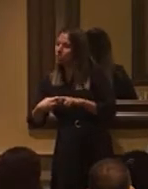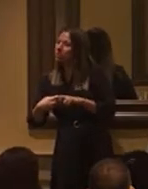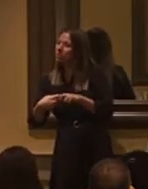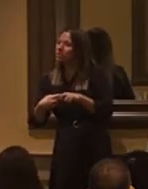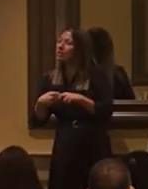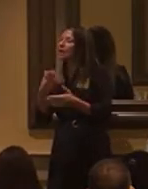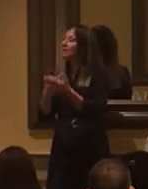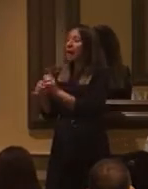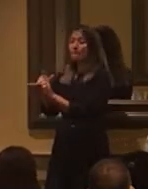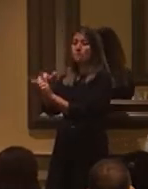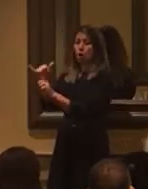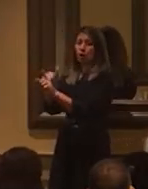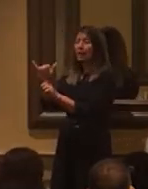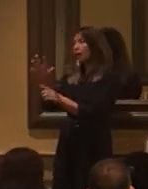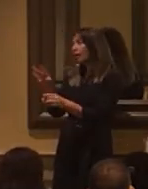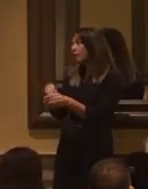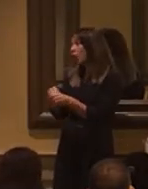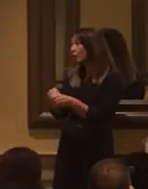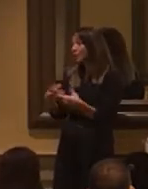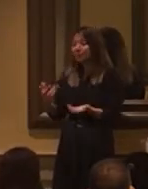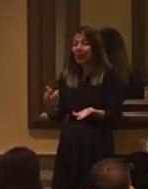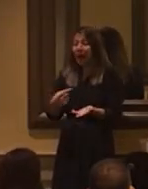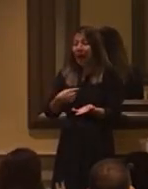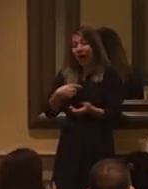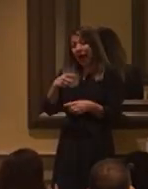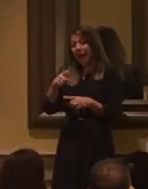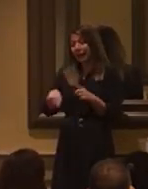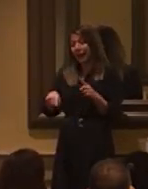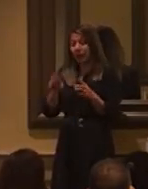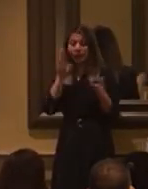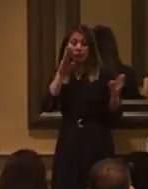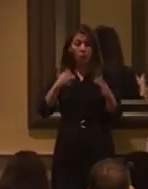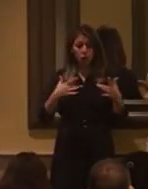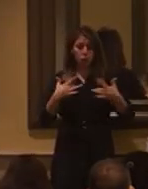and there's a bit of bullying going on, I can't really worry about comprehension strategies